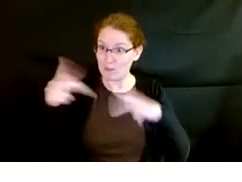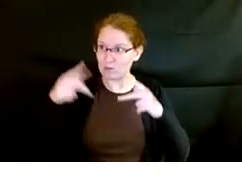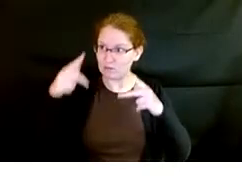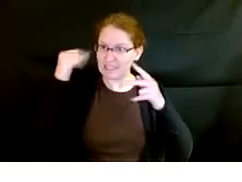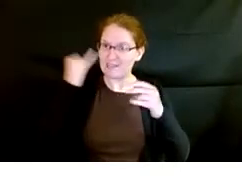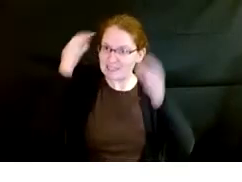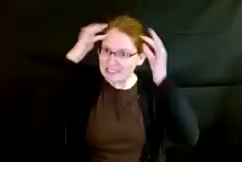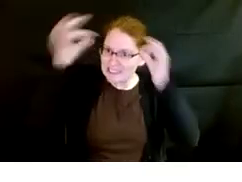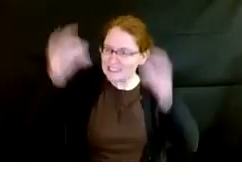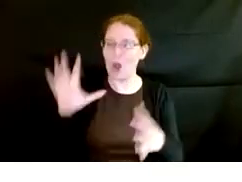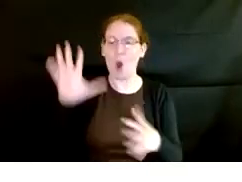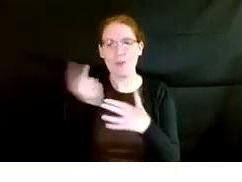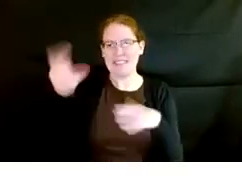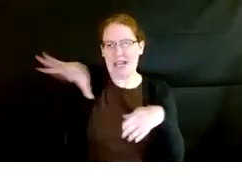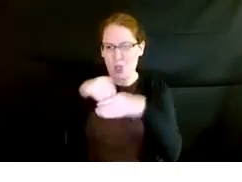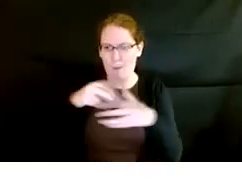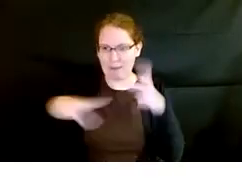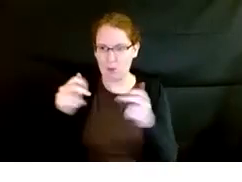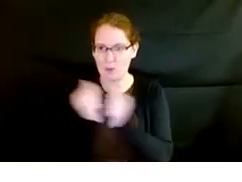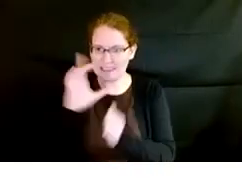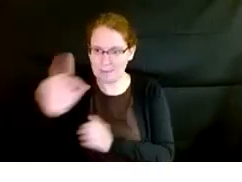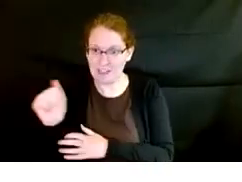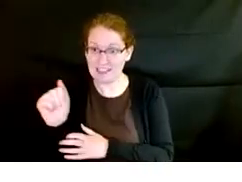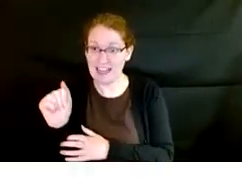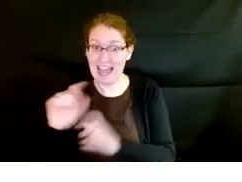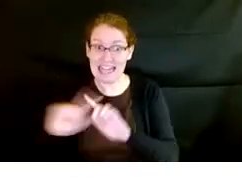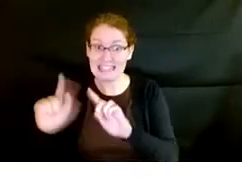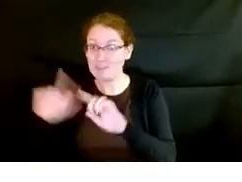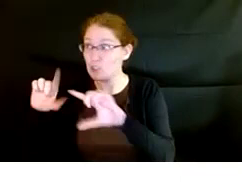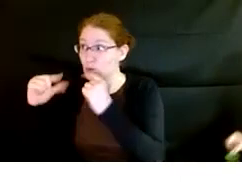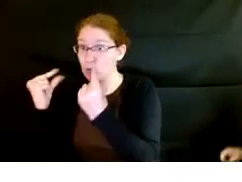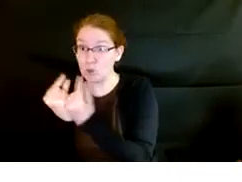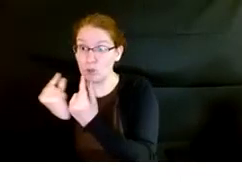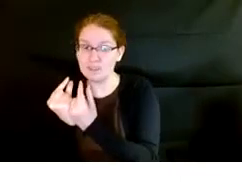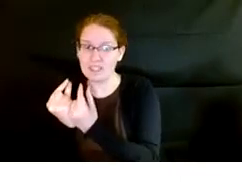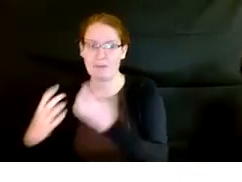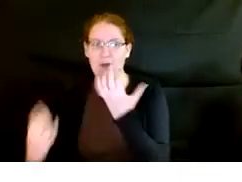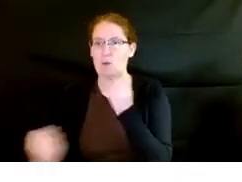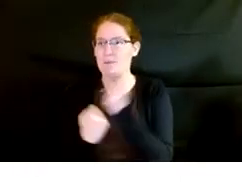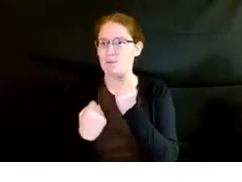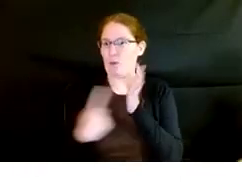with disabilities, groups that represent people with disabilities, when these things are developed